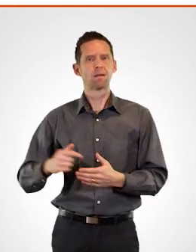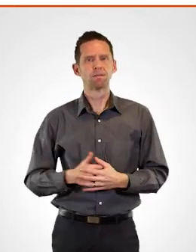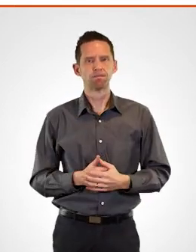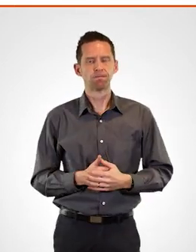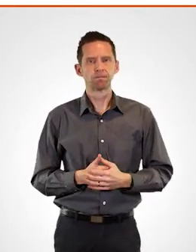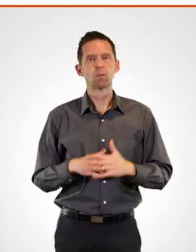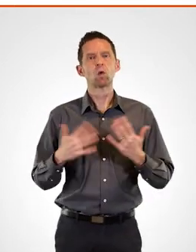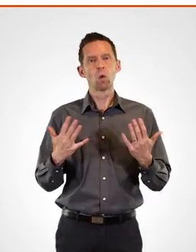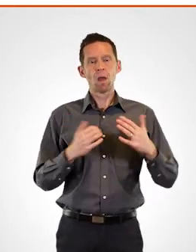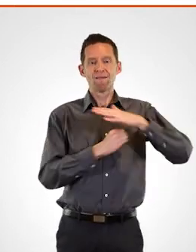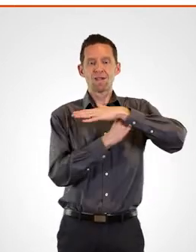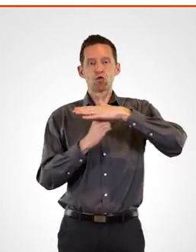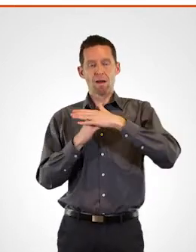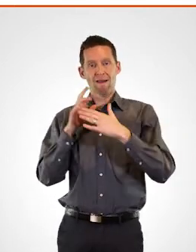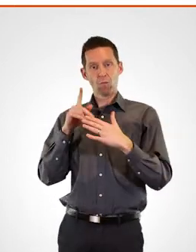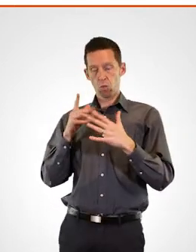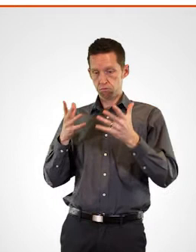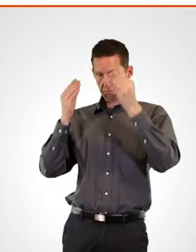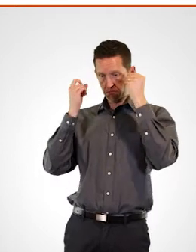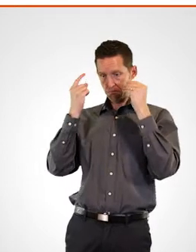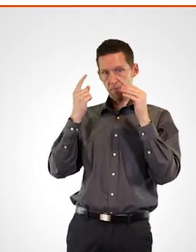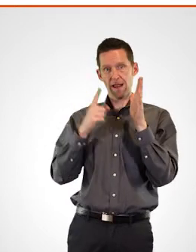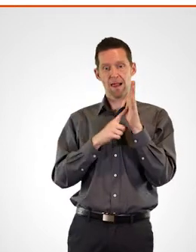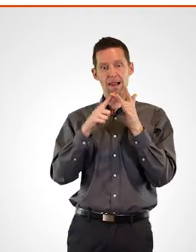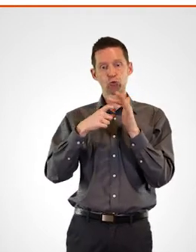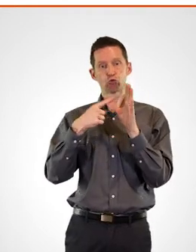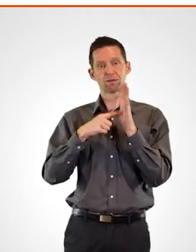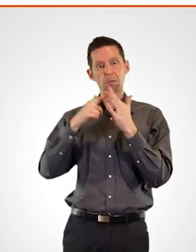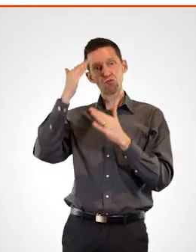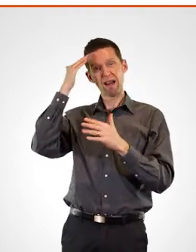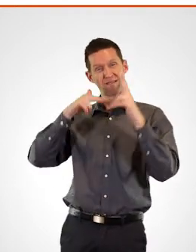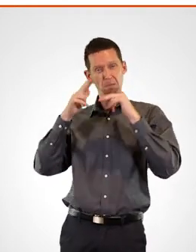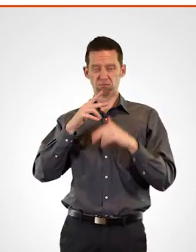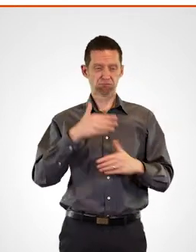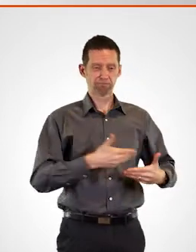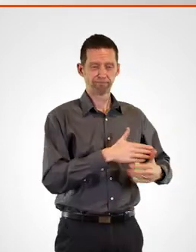So the foundation for a literate brain is built very, very early in a child's life.